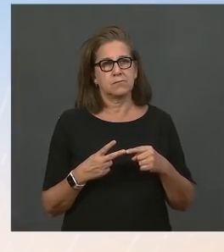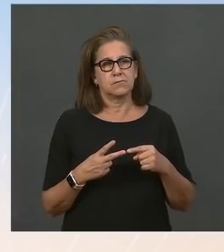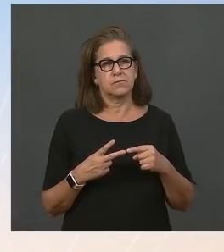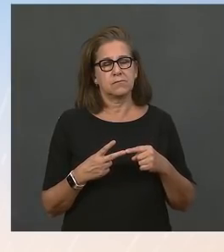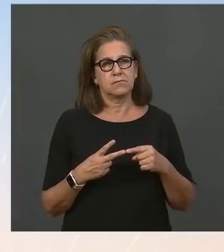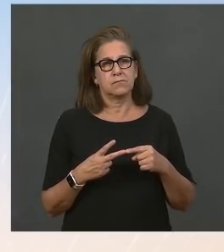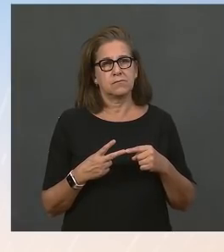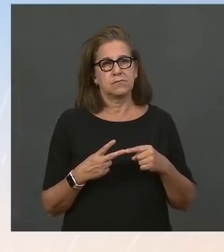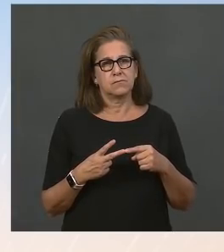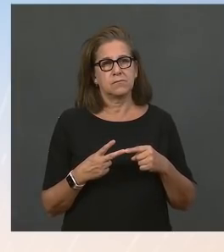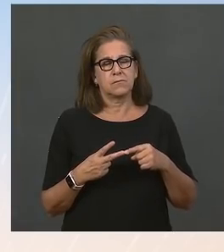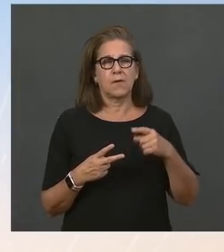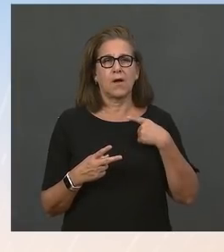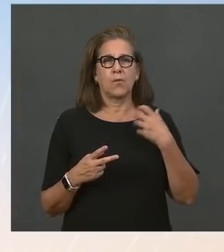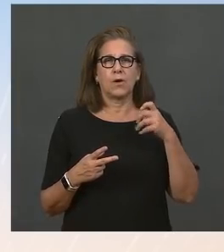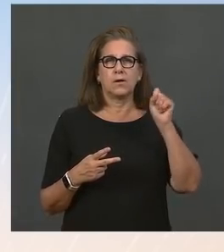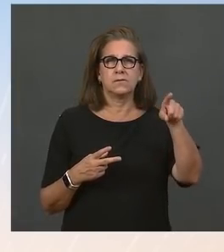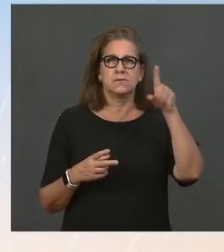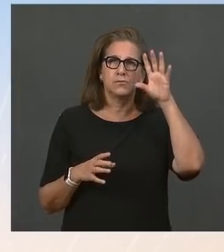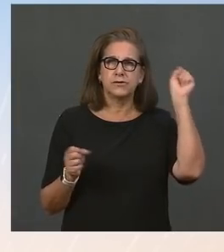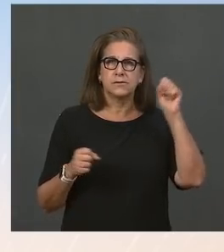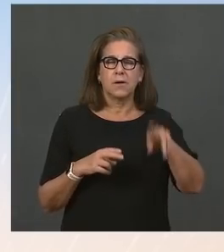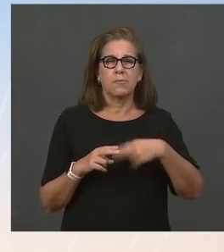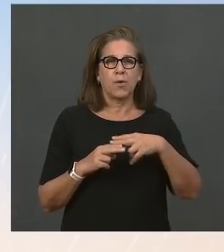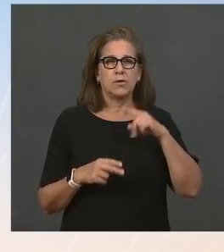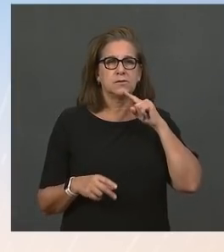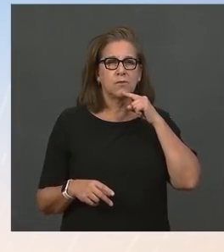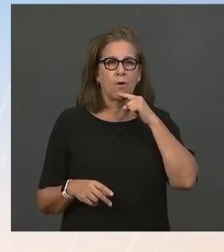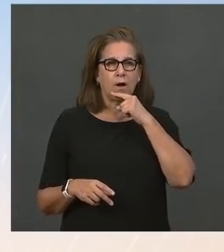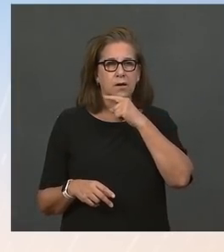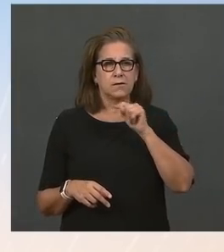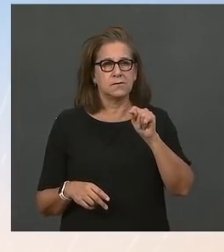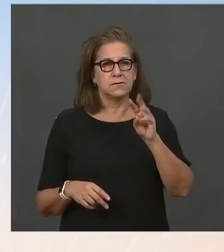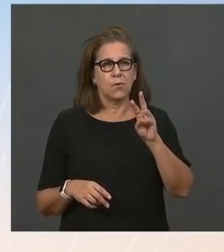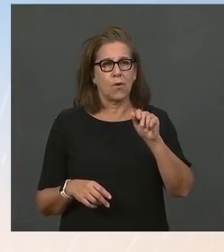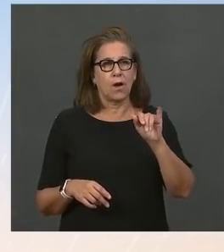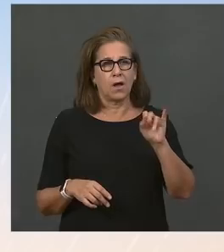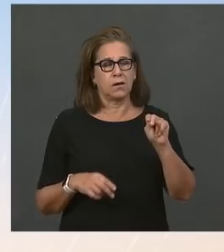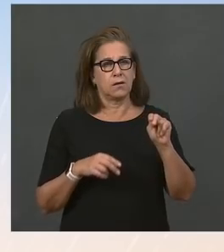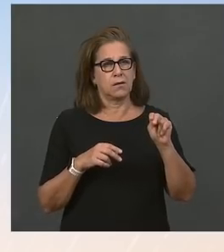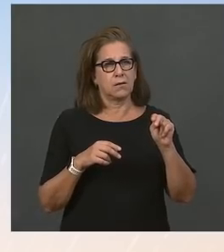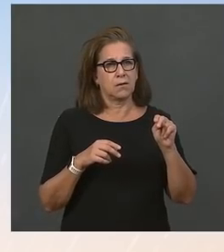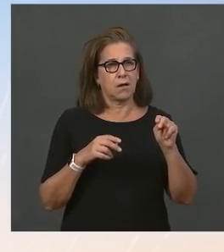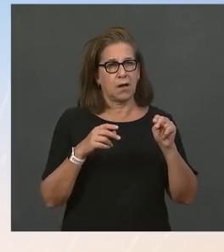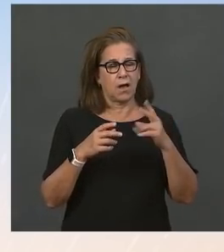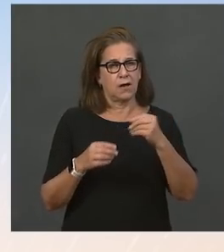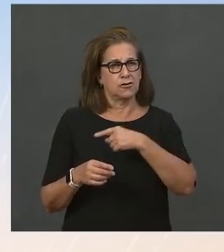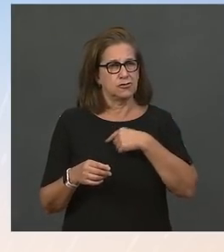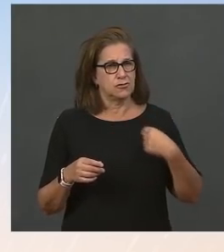Is there a shift in U.S. policy as it relates to Taiwan and a defense agreement? Ms. Psaki: Well, there has been no shift.